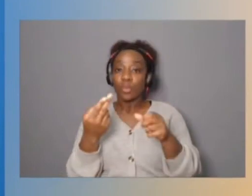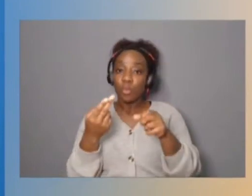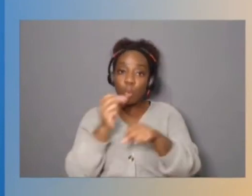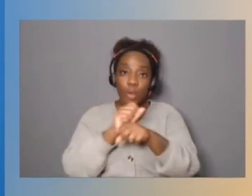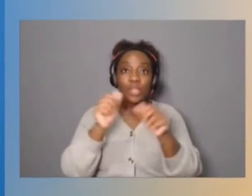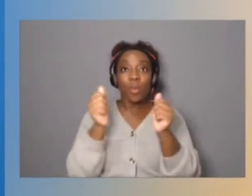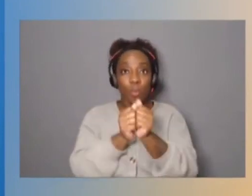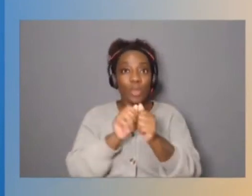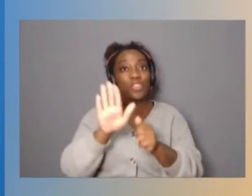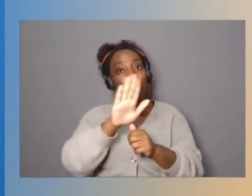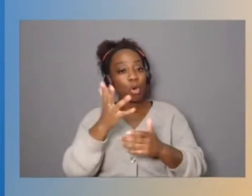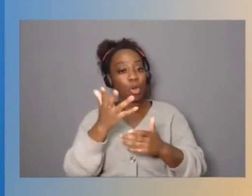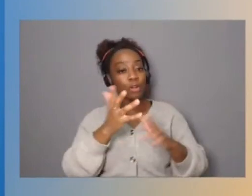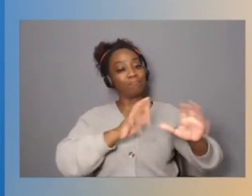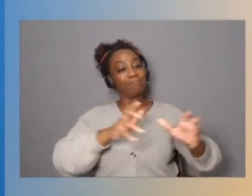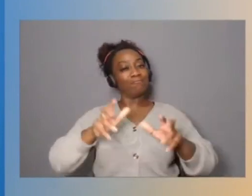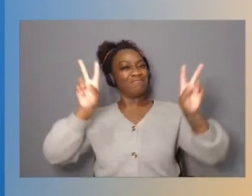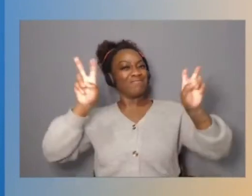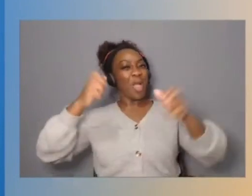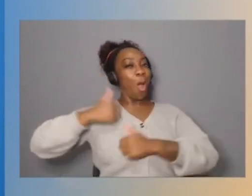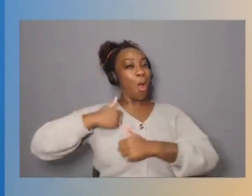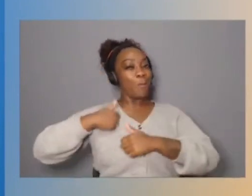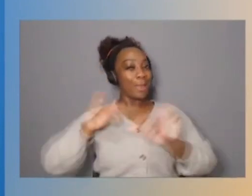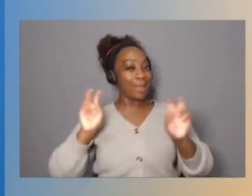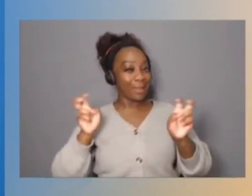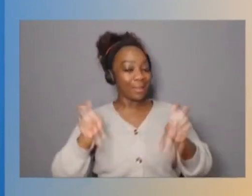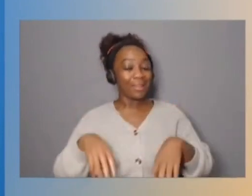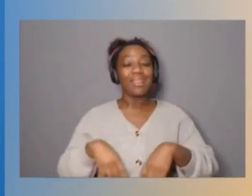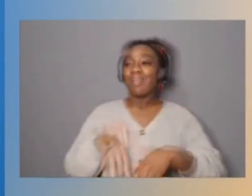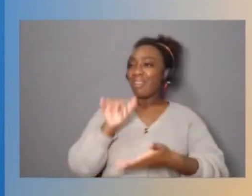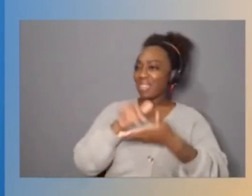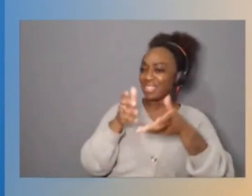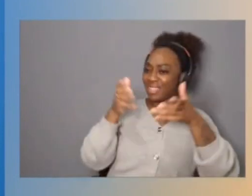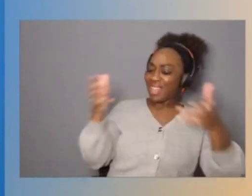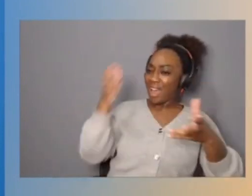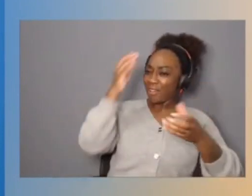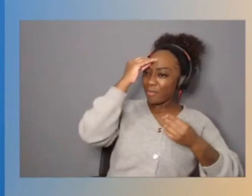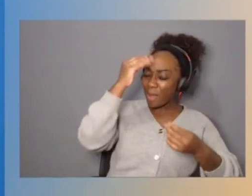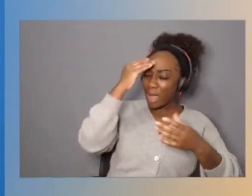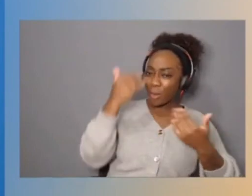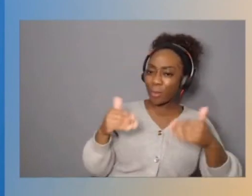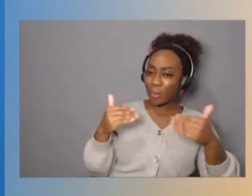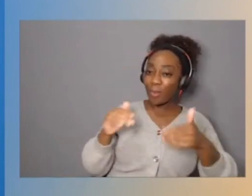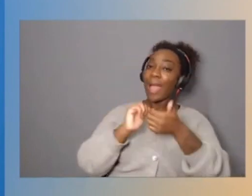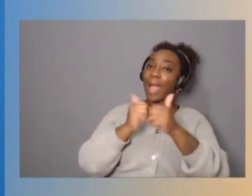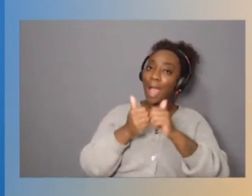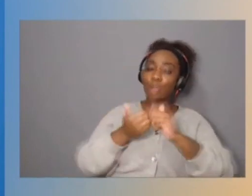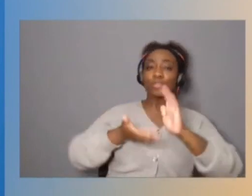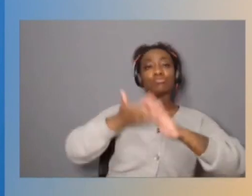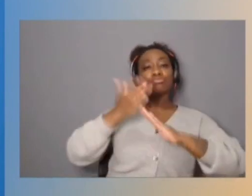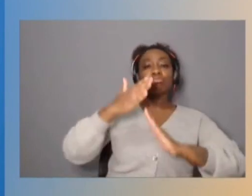Wow, this is a lot of excellent information about how to optimize performance in the cloud here.